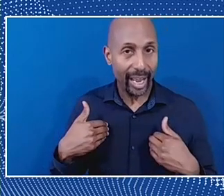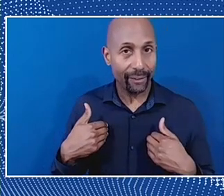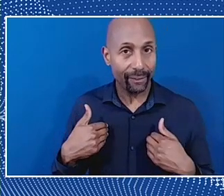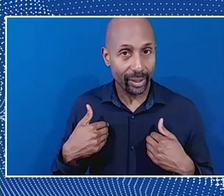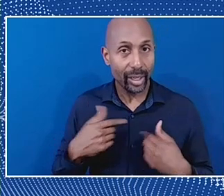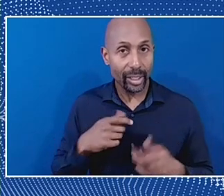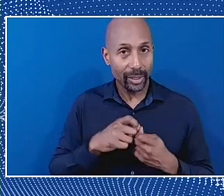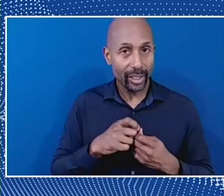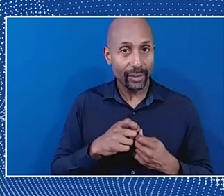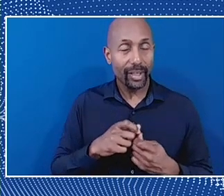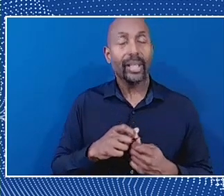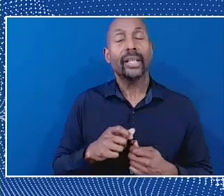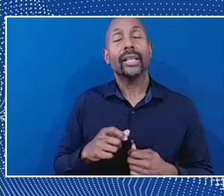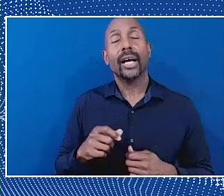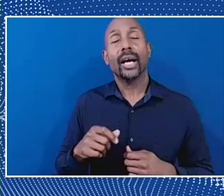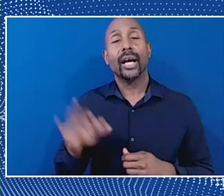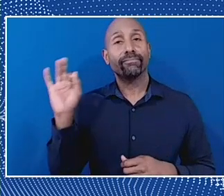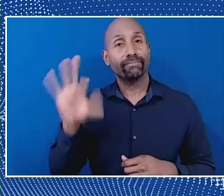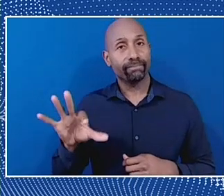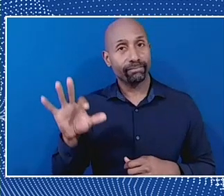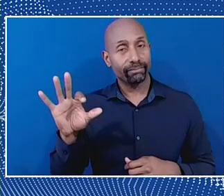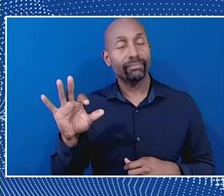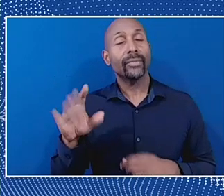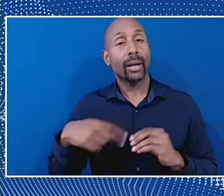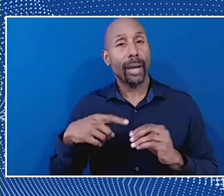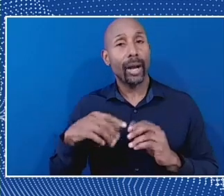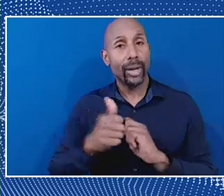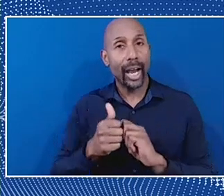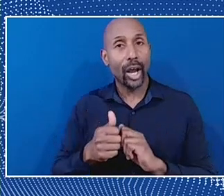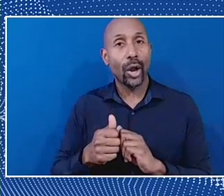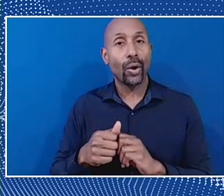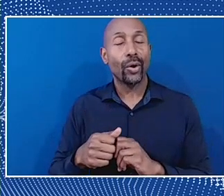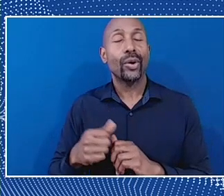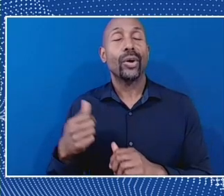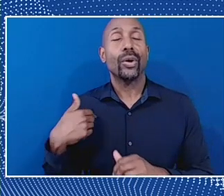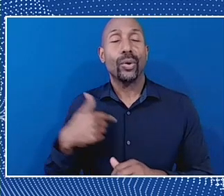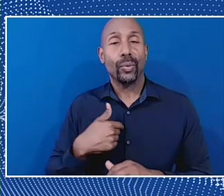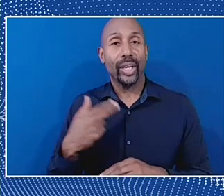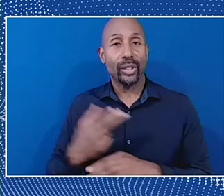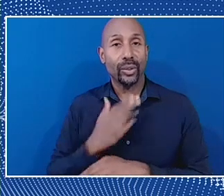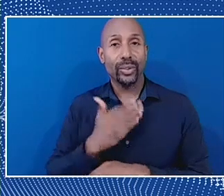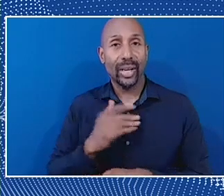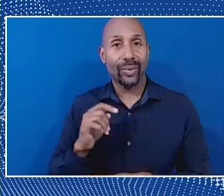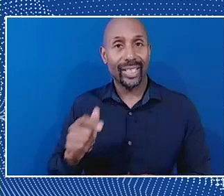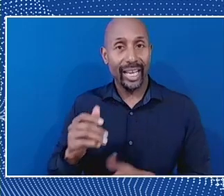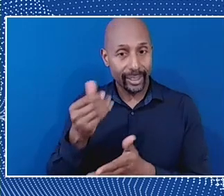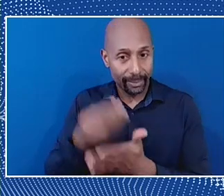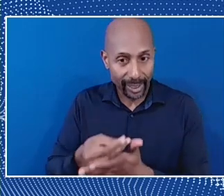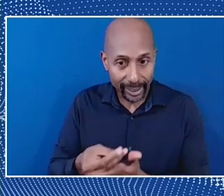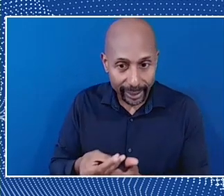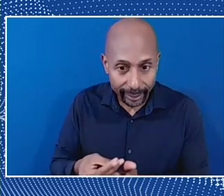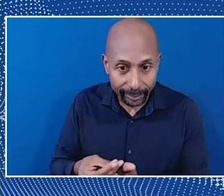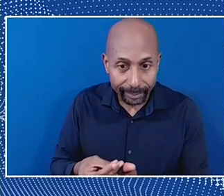programs. I personally, in my lifetime, have met at least ten people that deliberately do not work more than a certain number of hours a week, so that